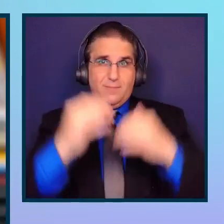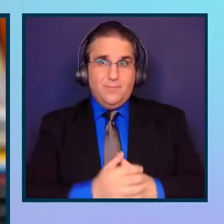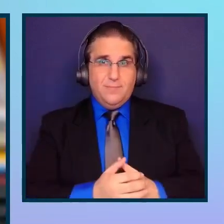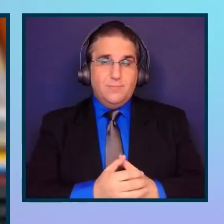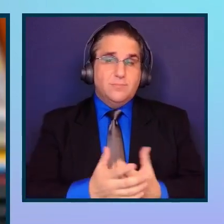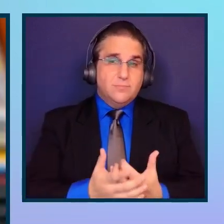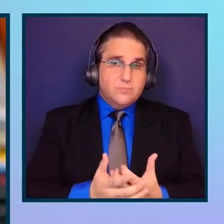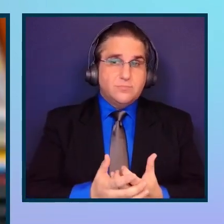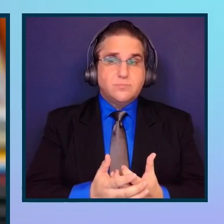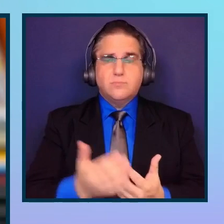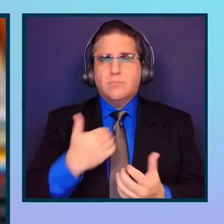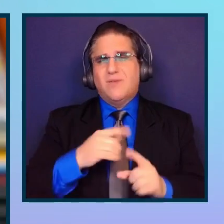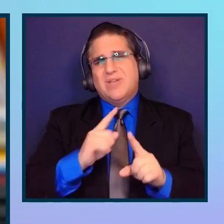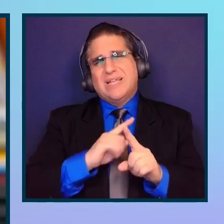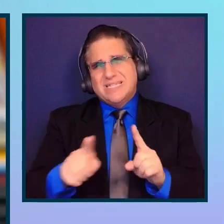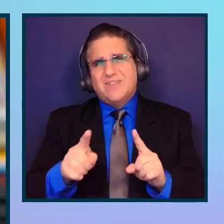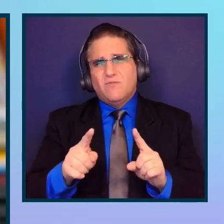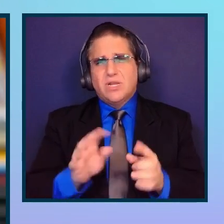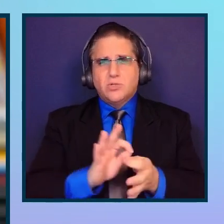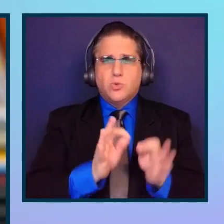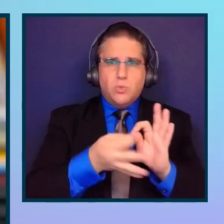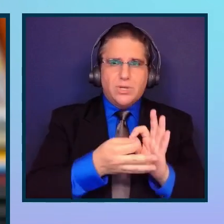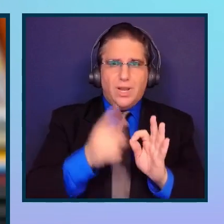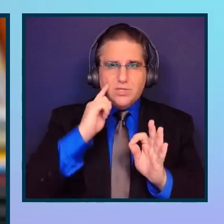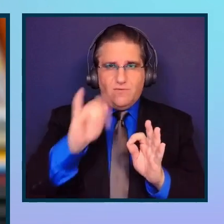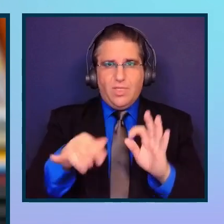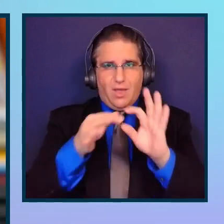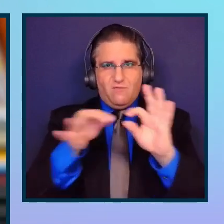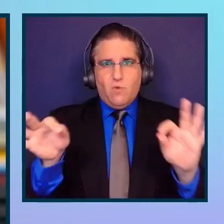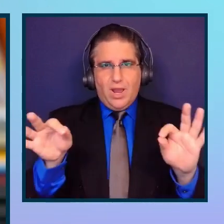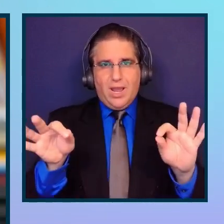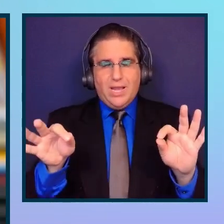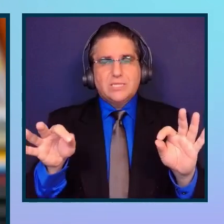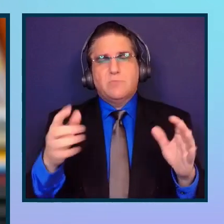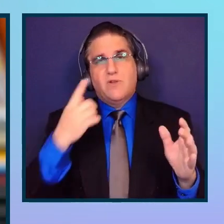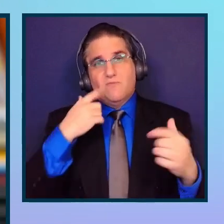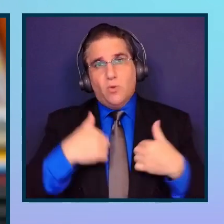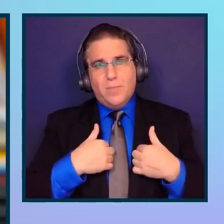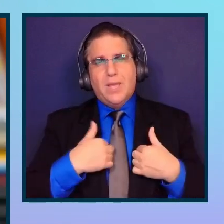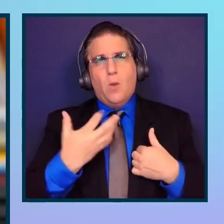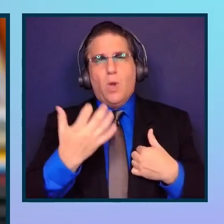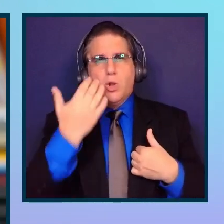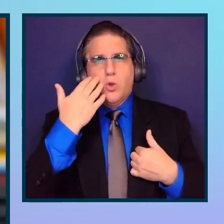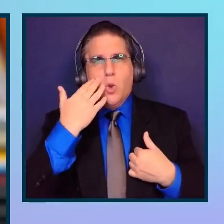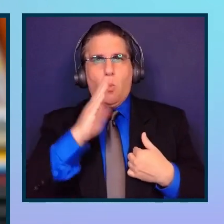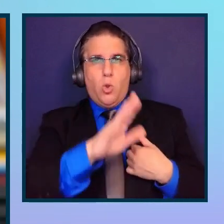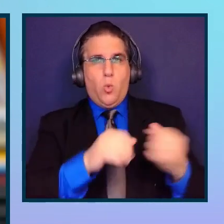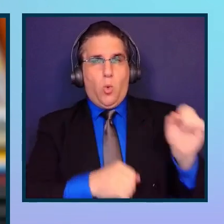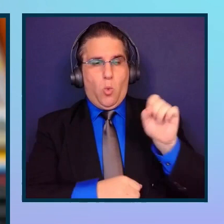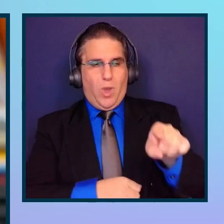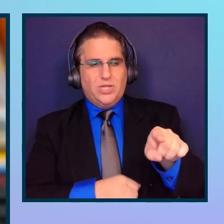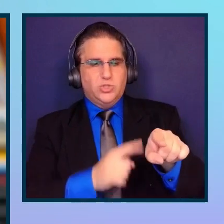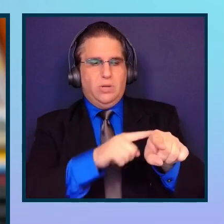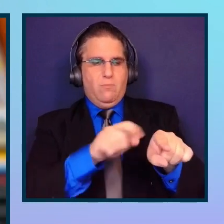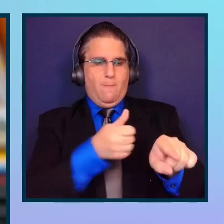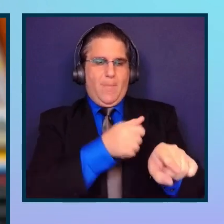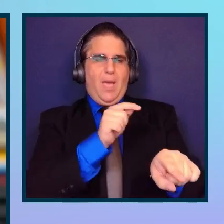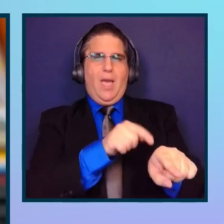that you can interpret it. But what I would get at is the question sort of behind the question, which is my boss won't let me.